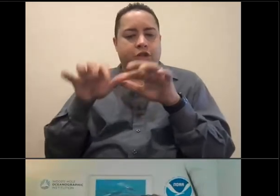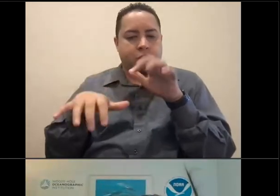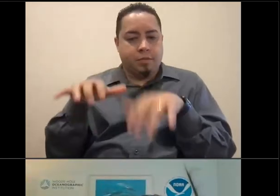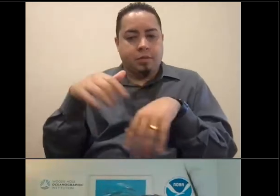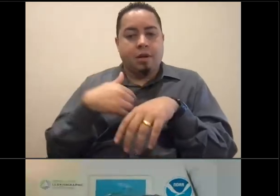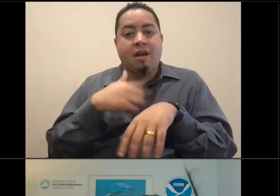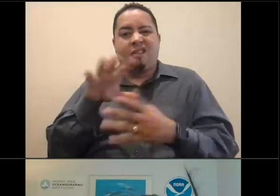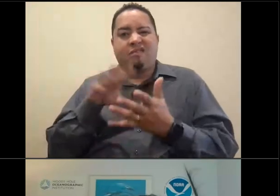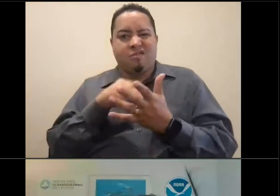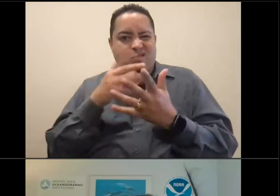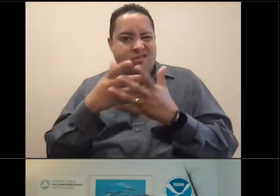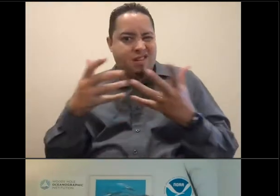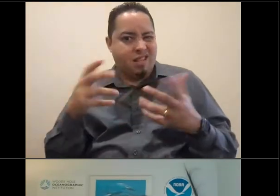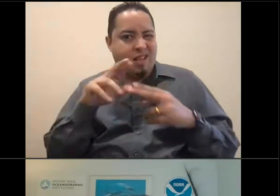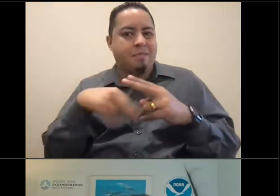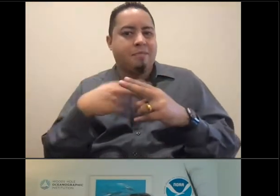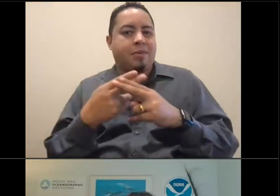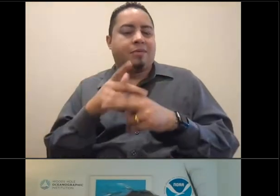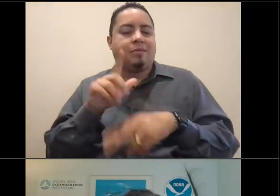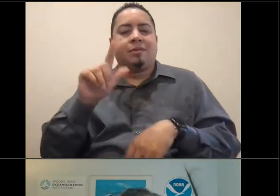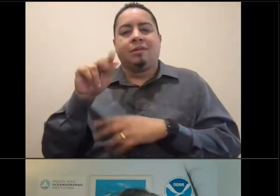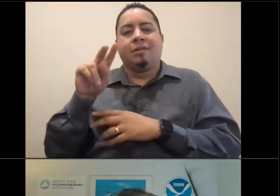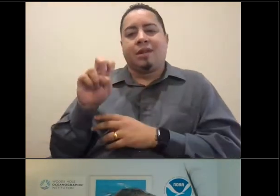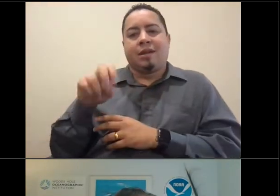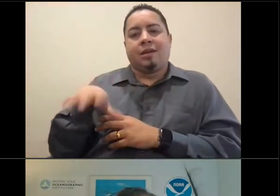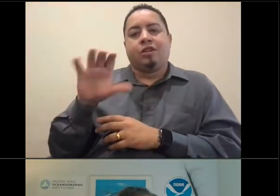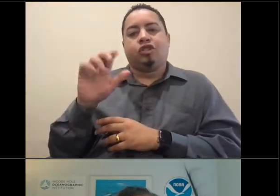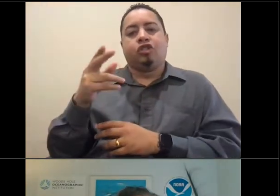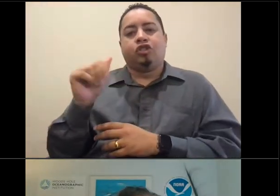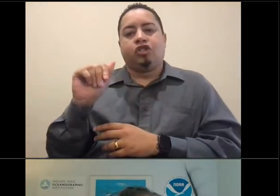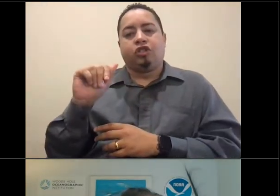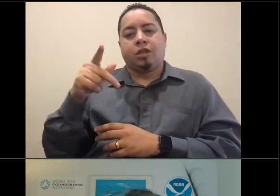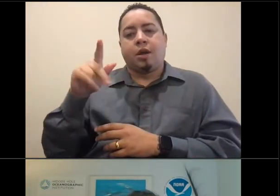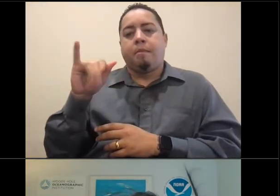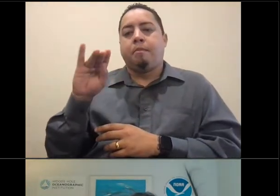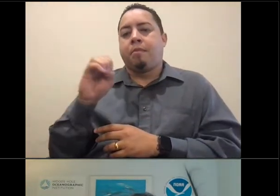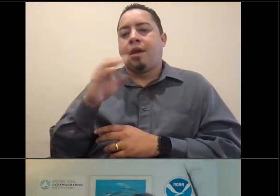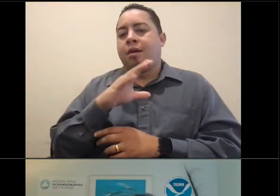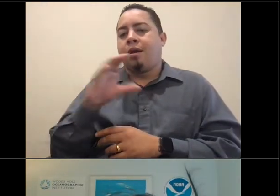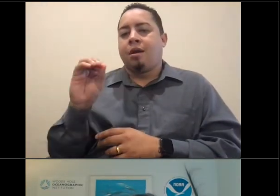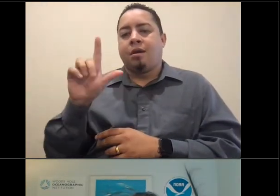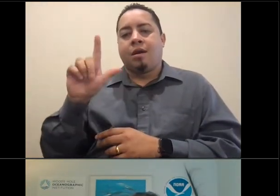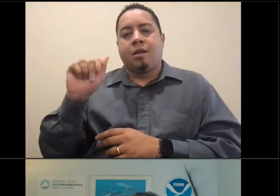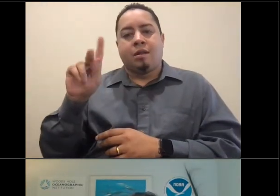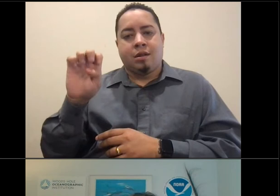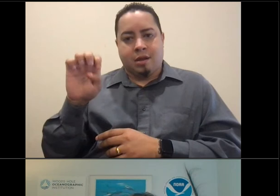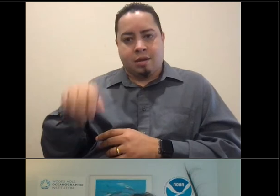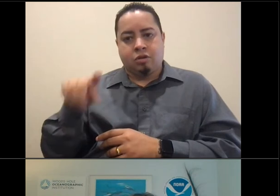about Lake Champlain and about lake trout. And I just want to ask a few more questions before we sign off.